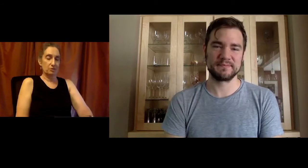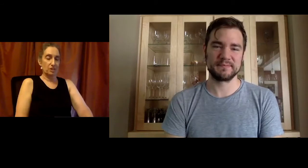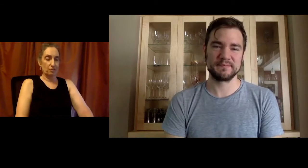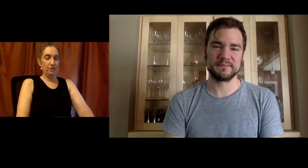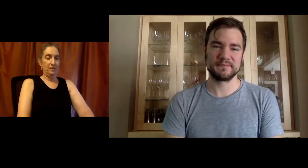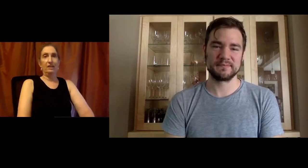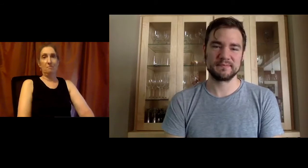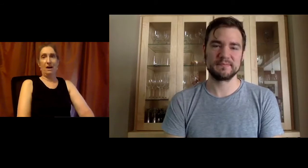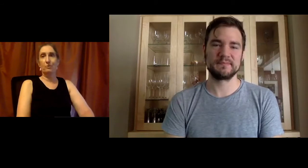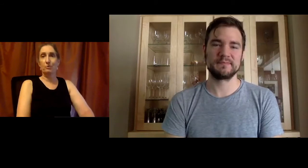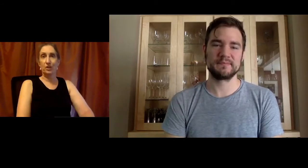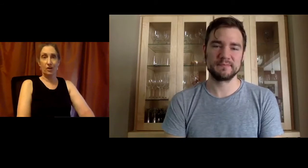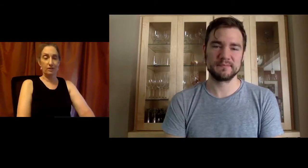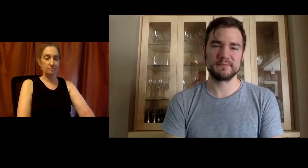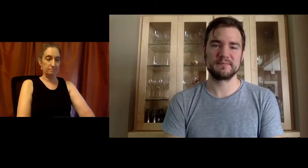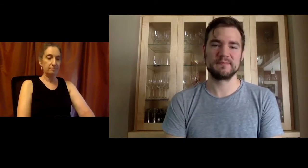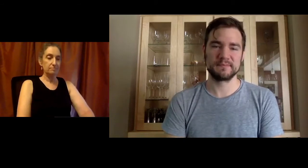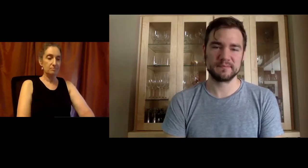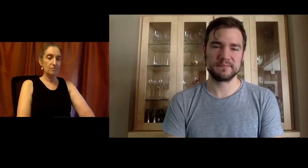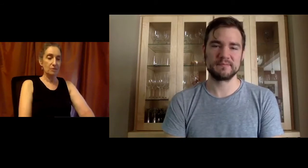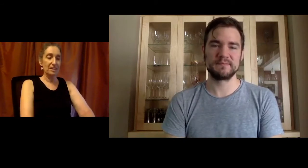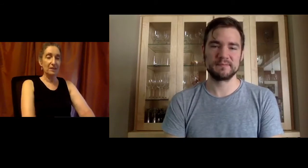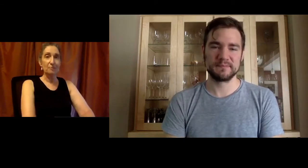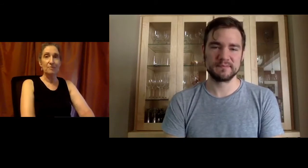So generally we can get by with one car right now.